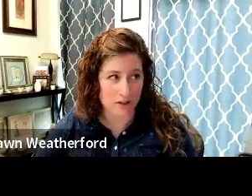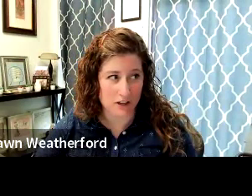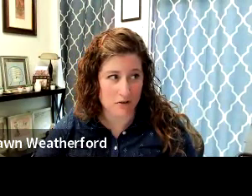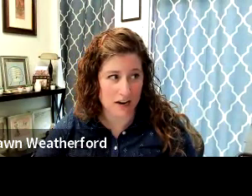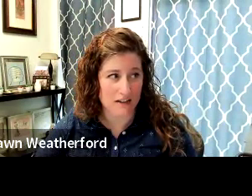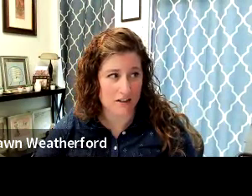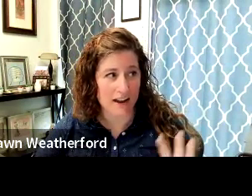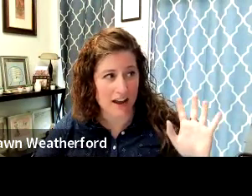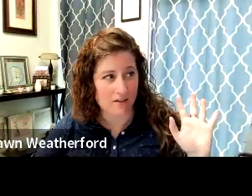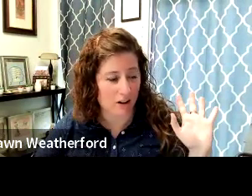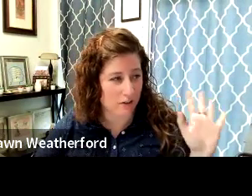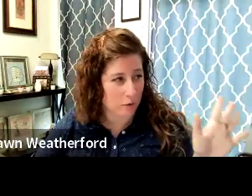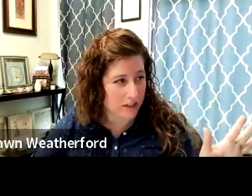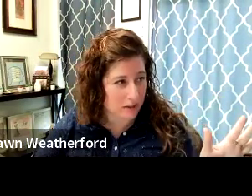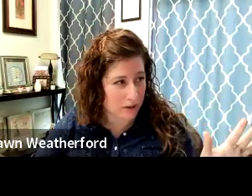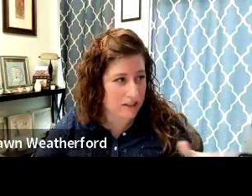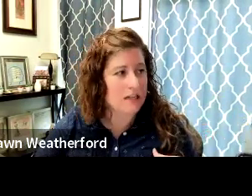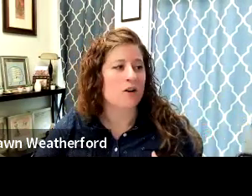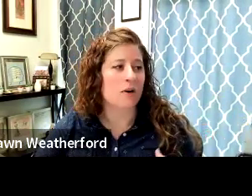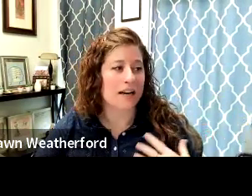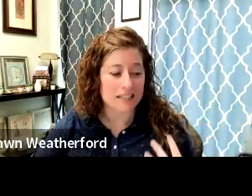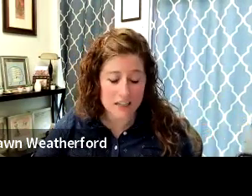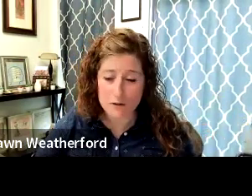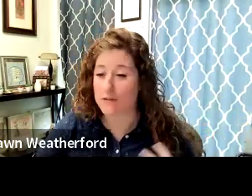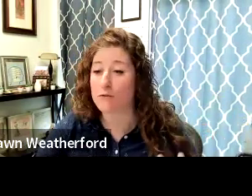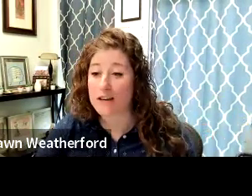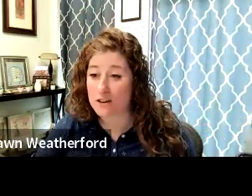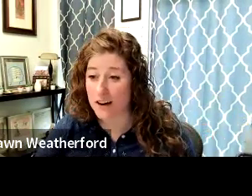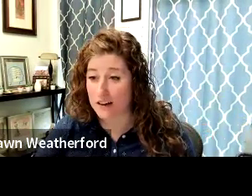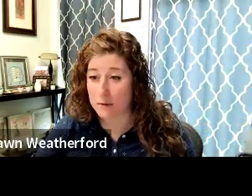of subjective noise tolerance or noise sensitivity